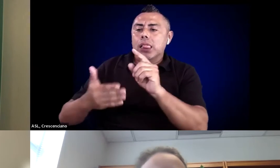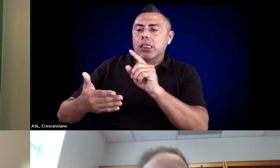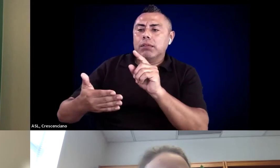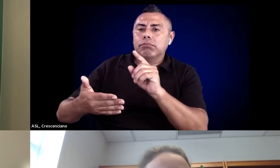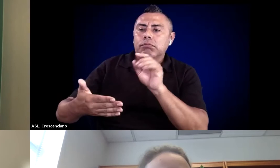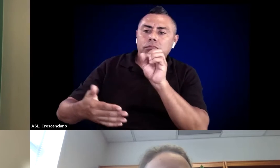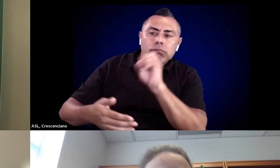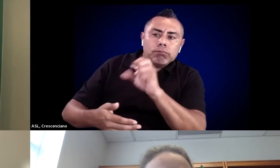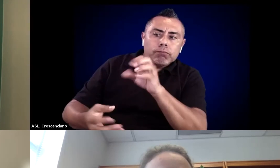Rebecca Tarvin (she/her): Um